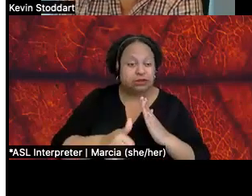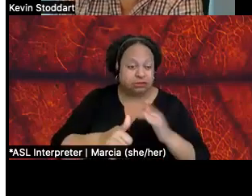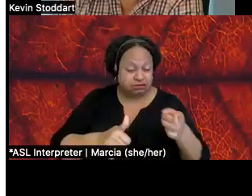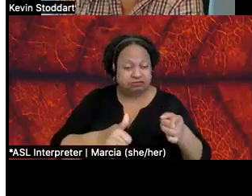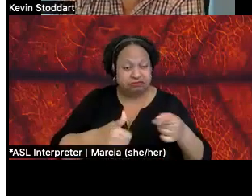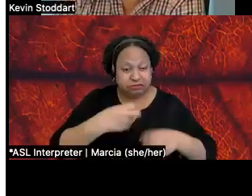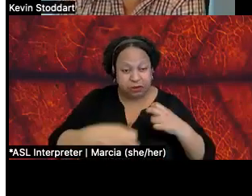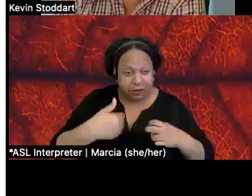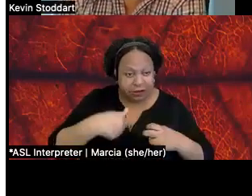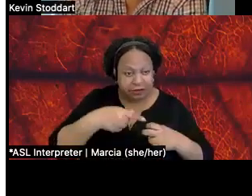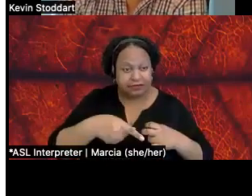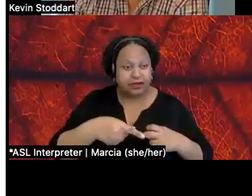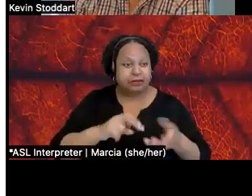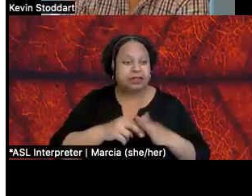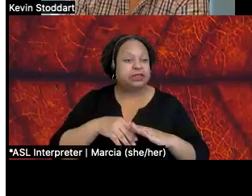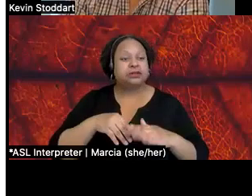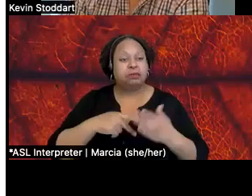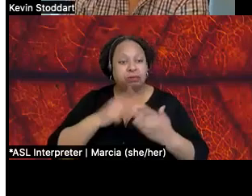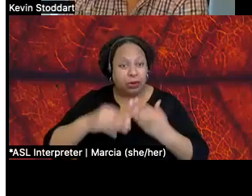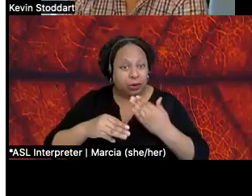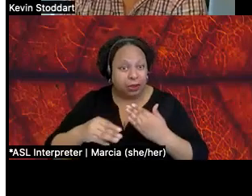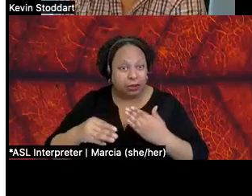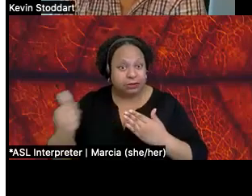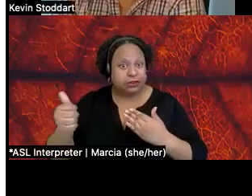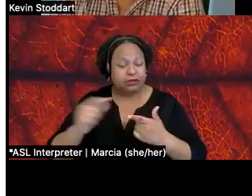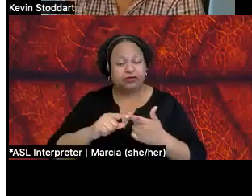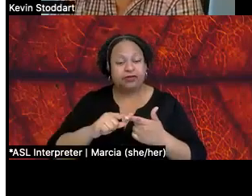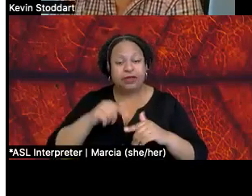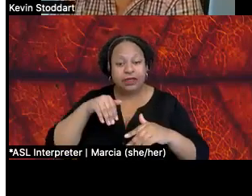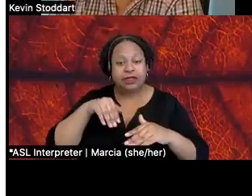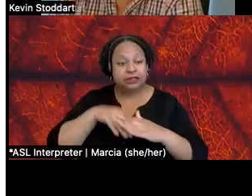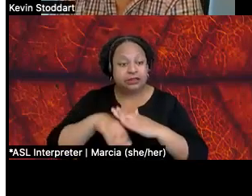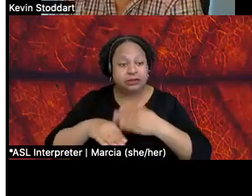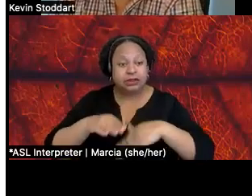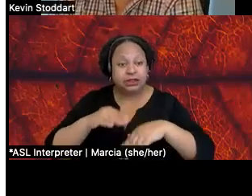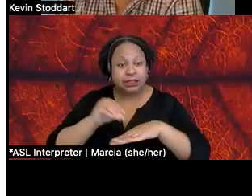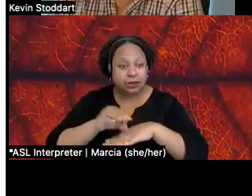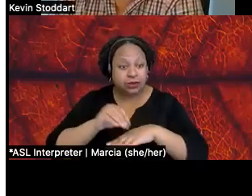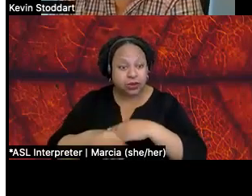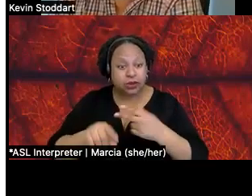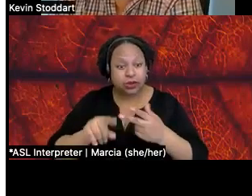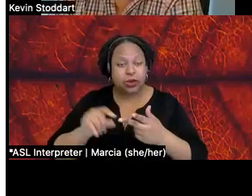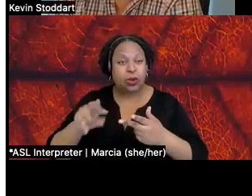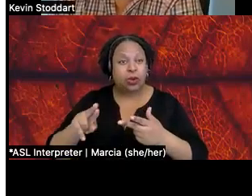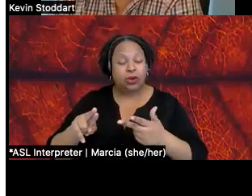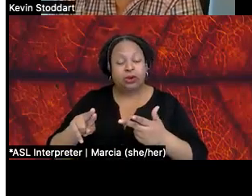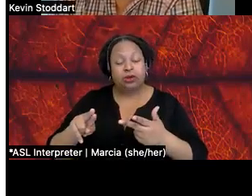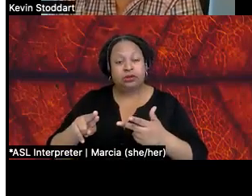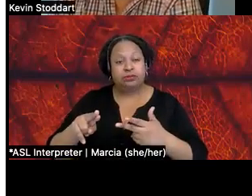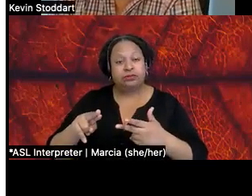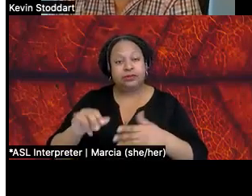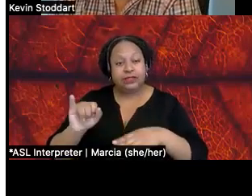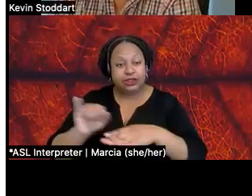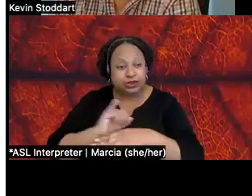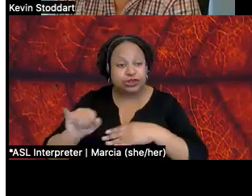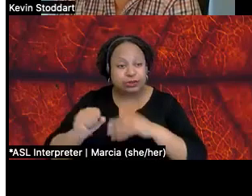maybe even the individual in charge of internships and placements need to work